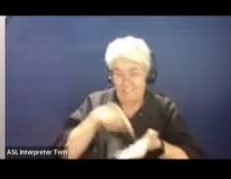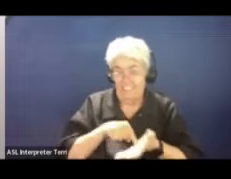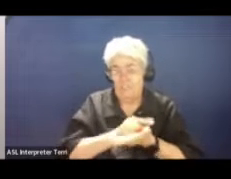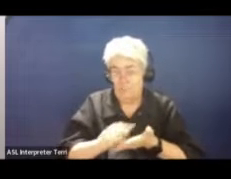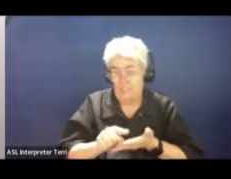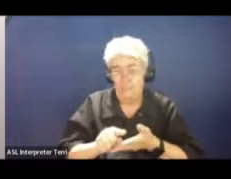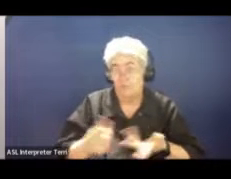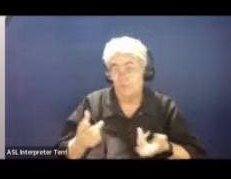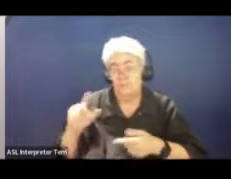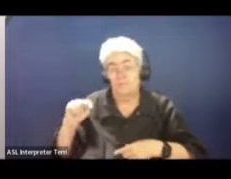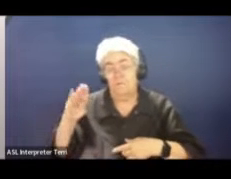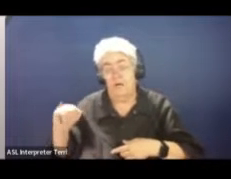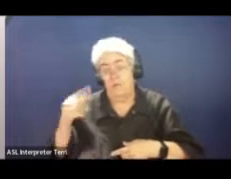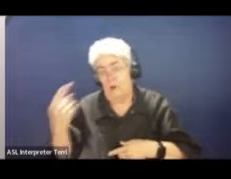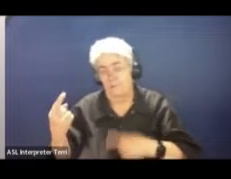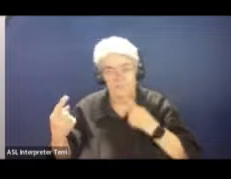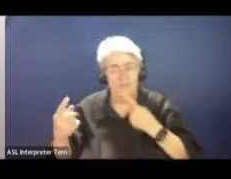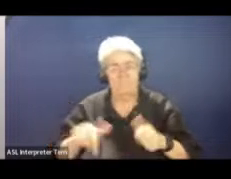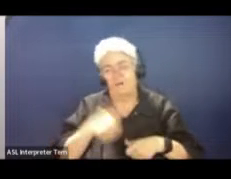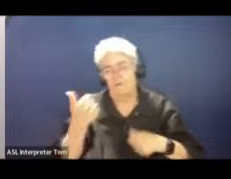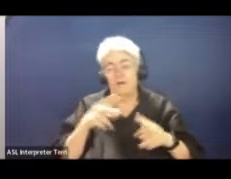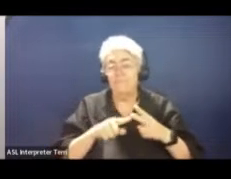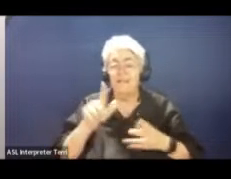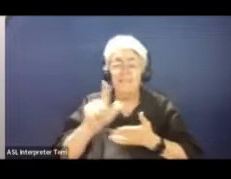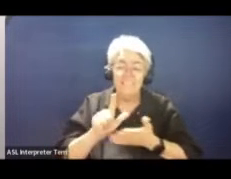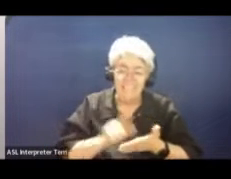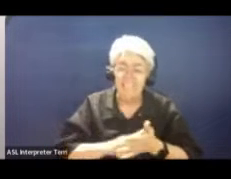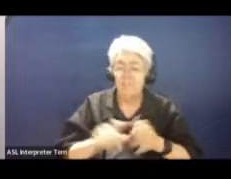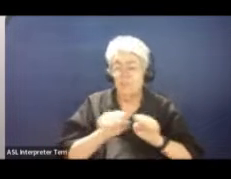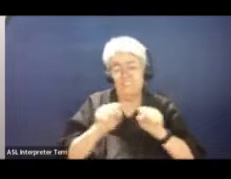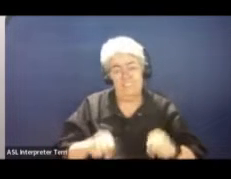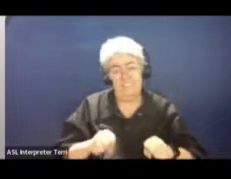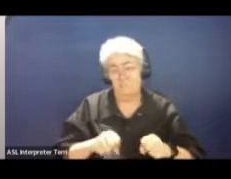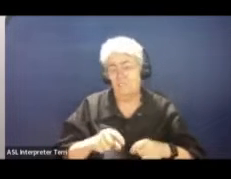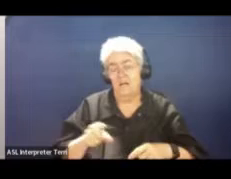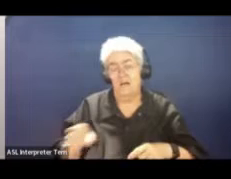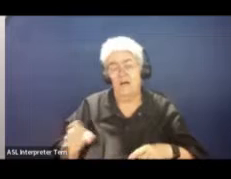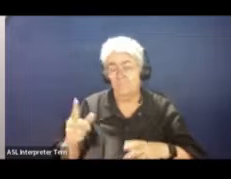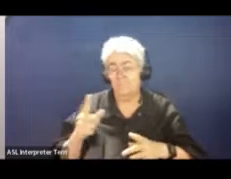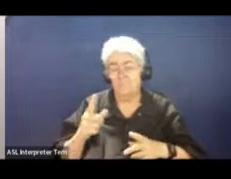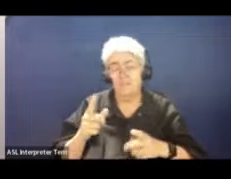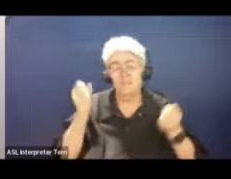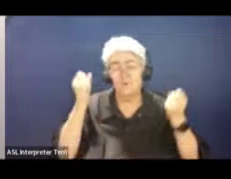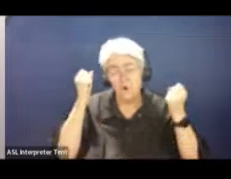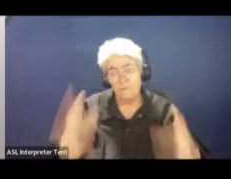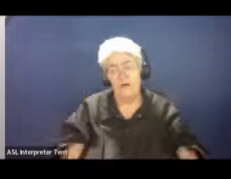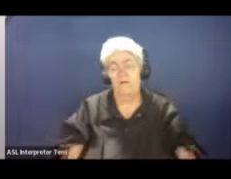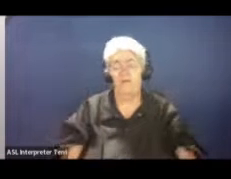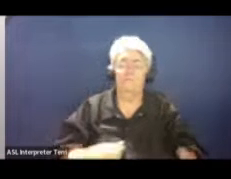one on brain injury. People within the legal system are getting can get really burnt out on answering traumatic questions